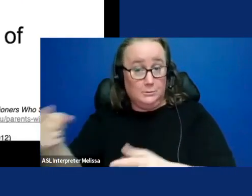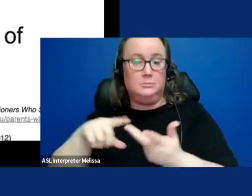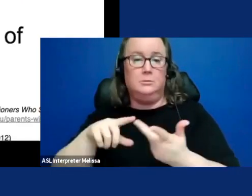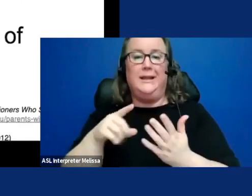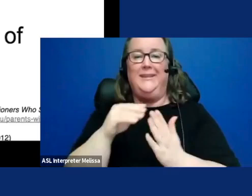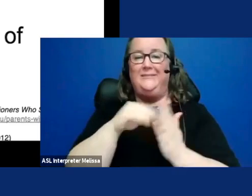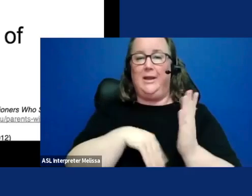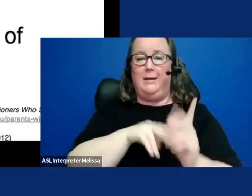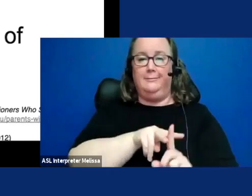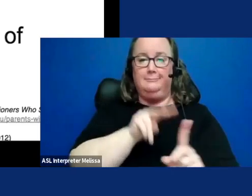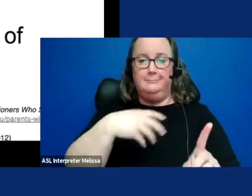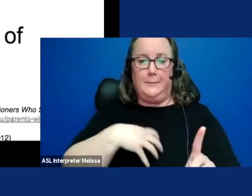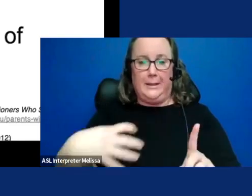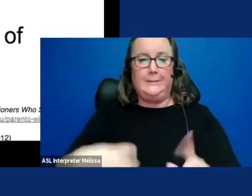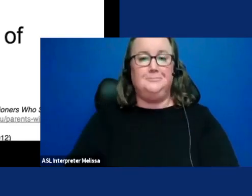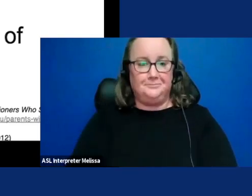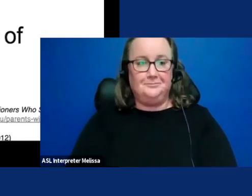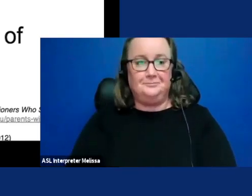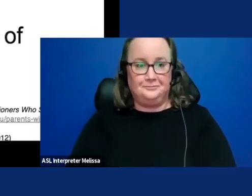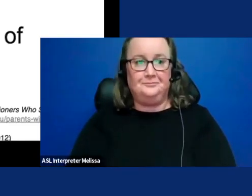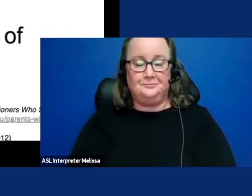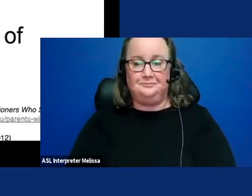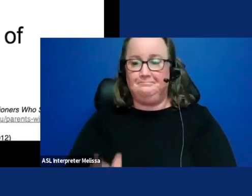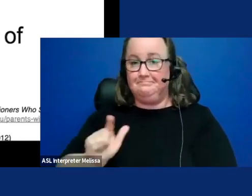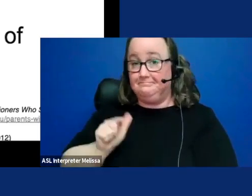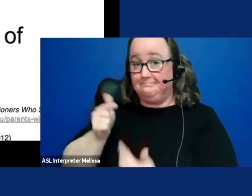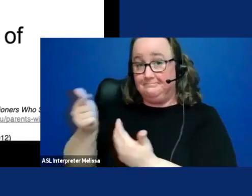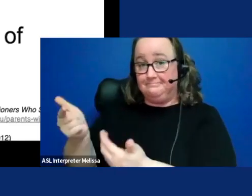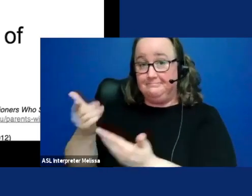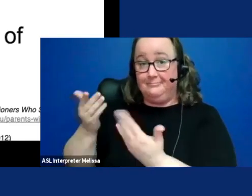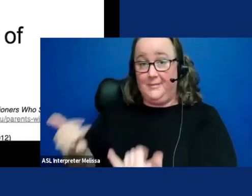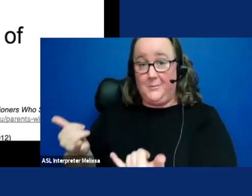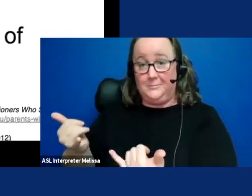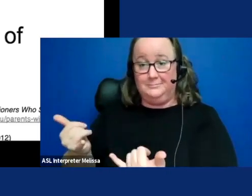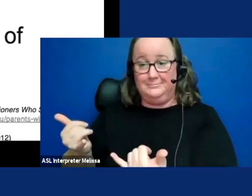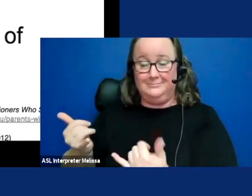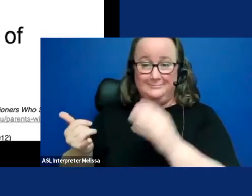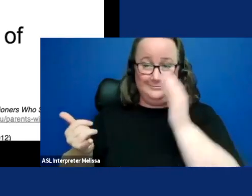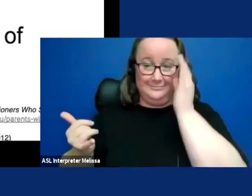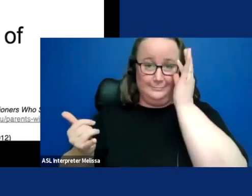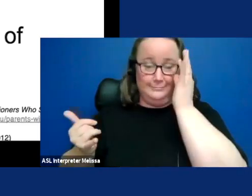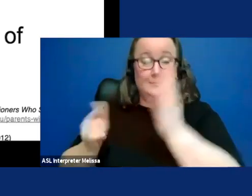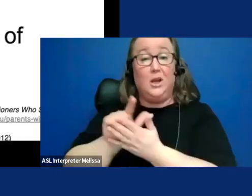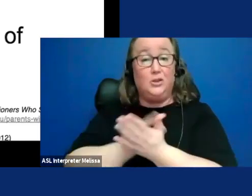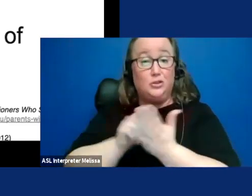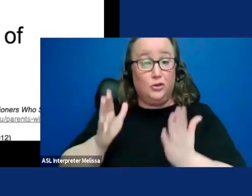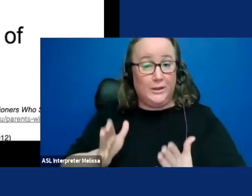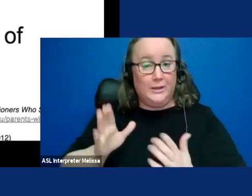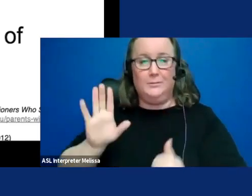So I'm going to turn this over now to Attorney Parthiban.